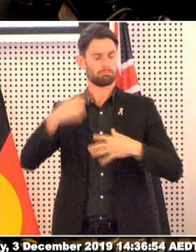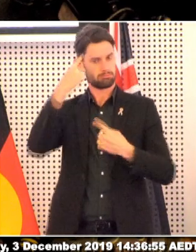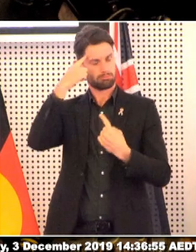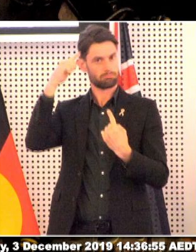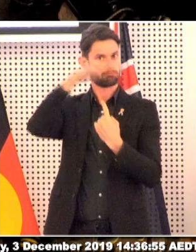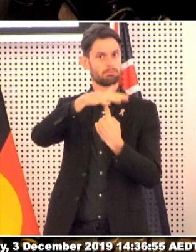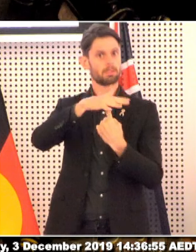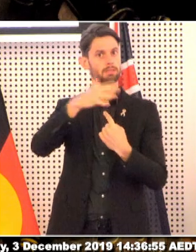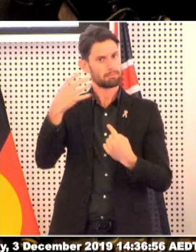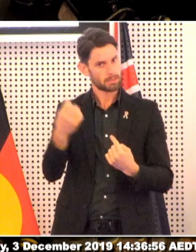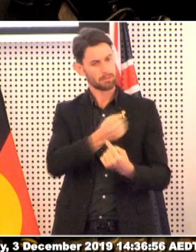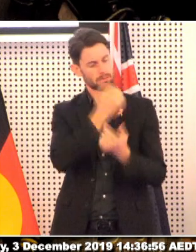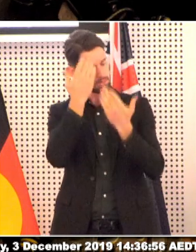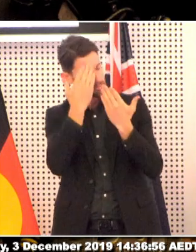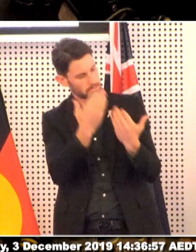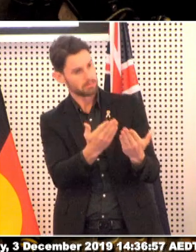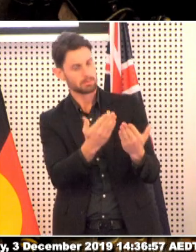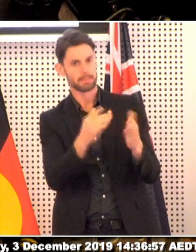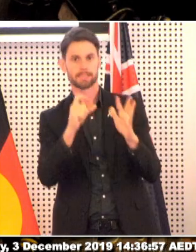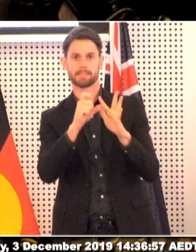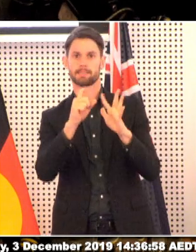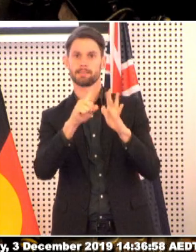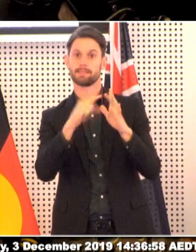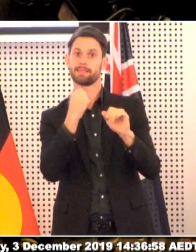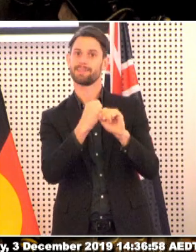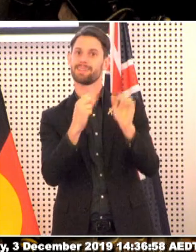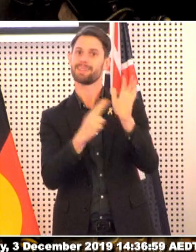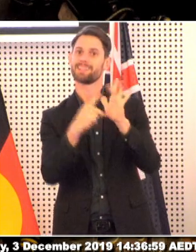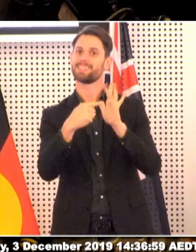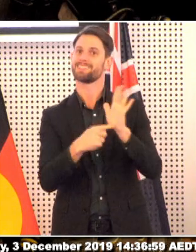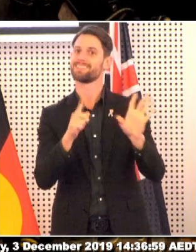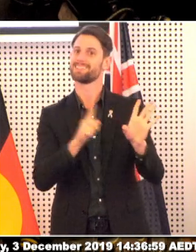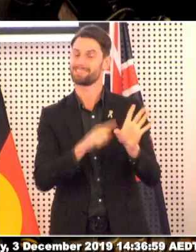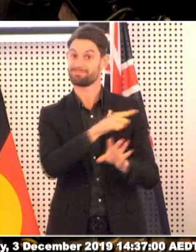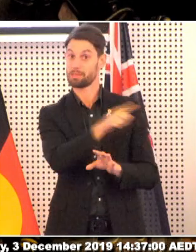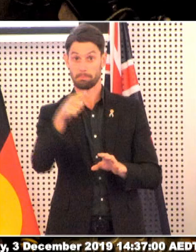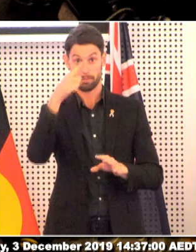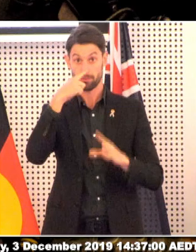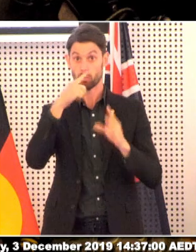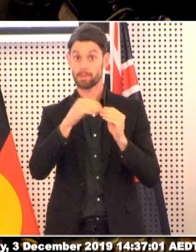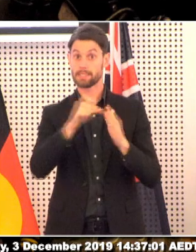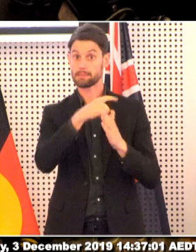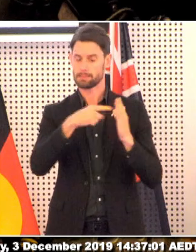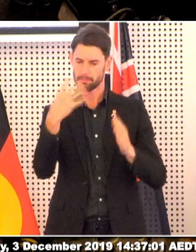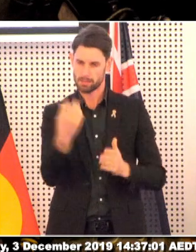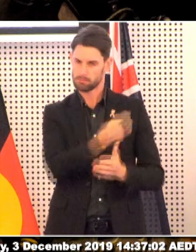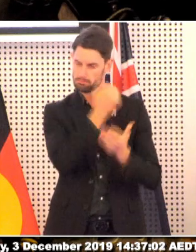dignity of people with disability, and that was a reason for why you wanted to really